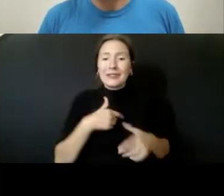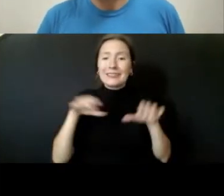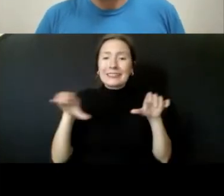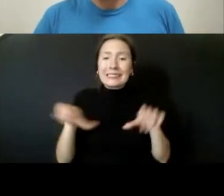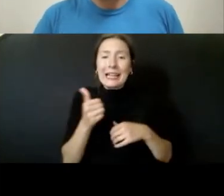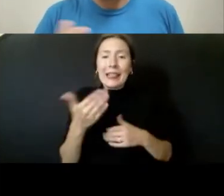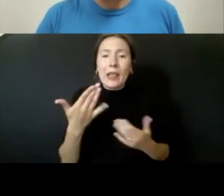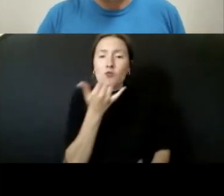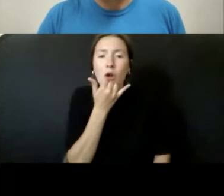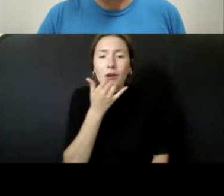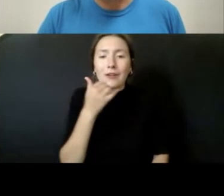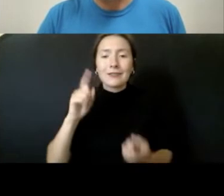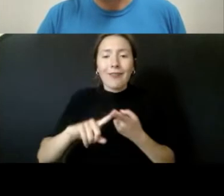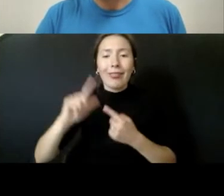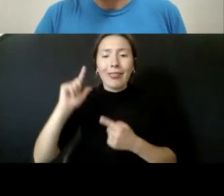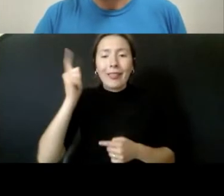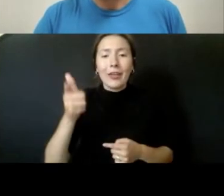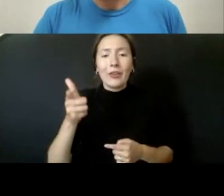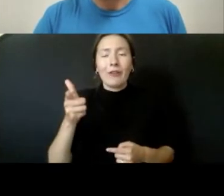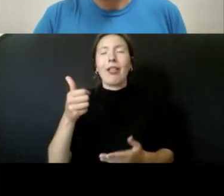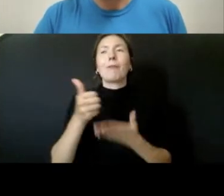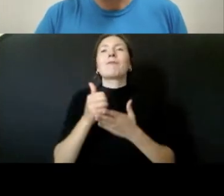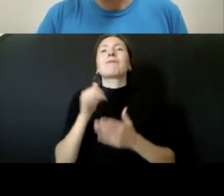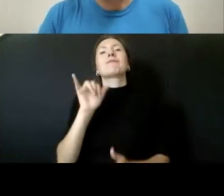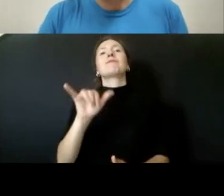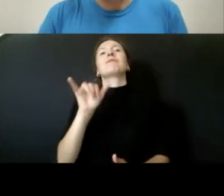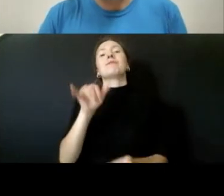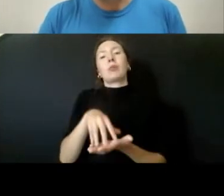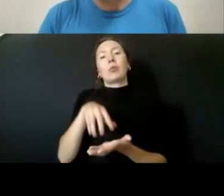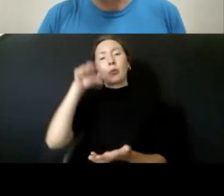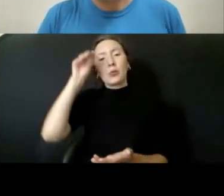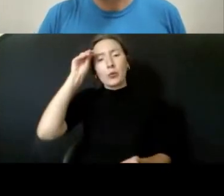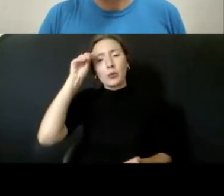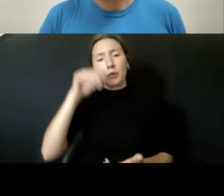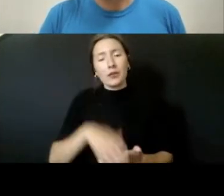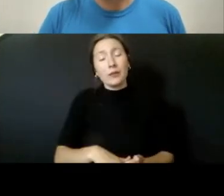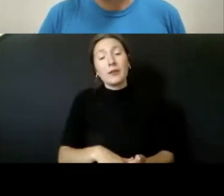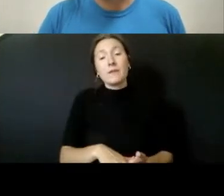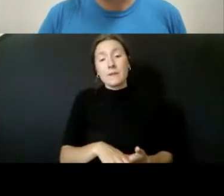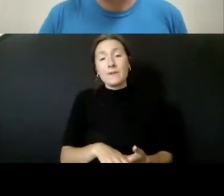it was really hard for that person that that called it out to figure out how to contact us